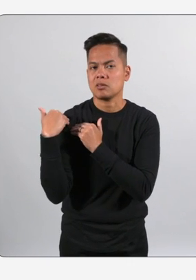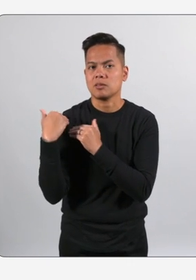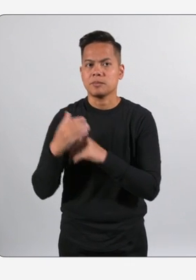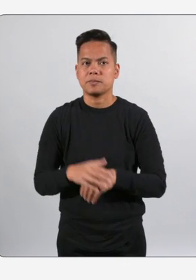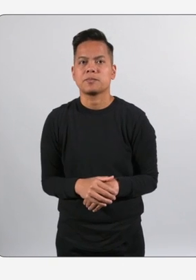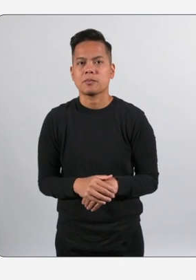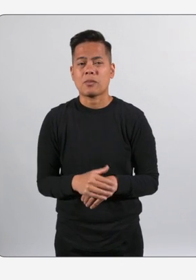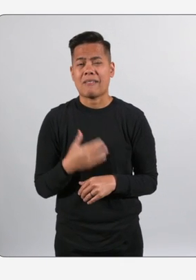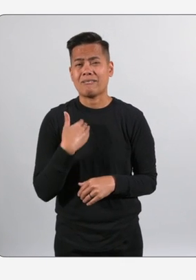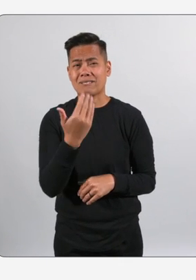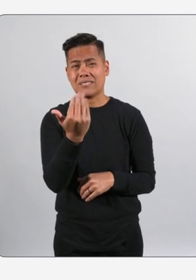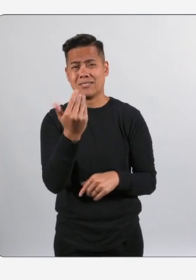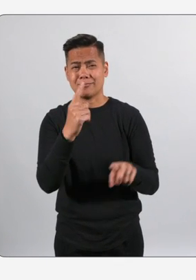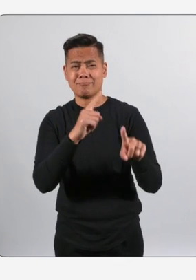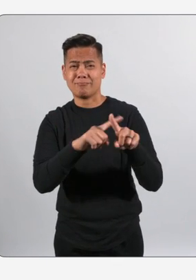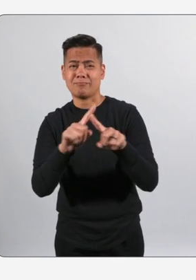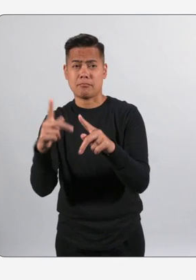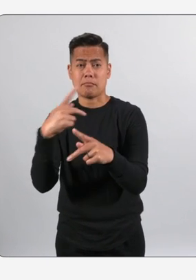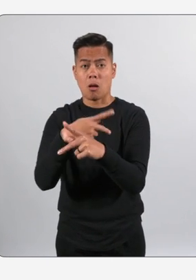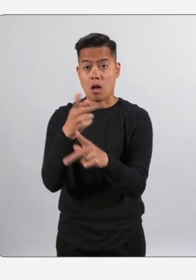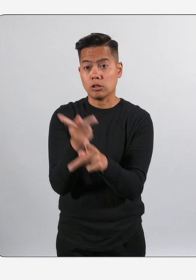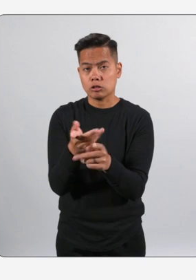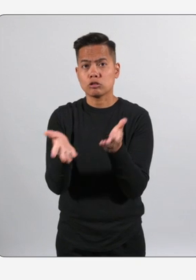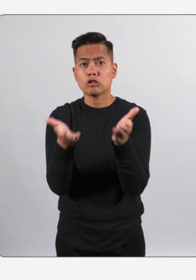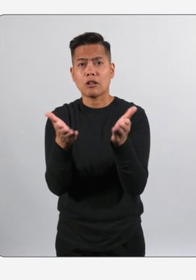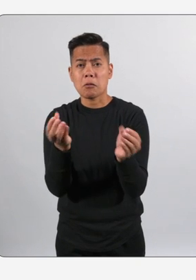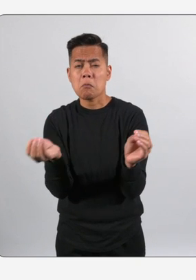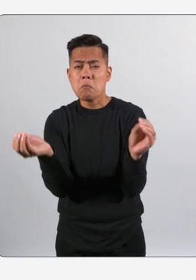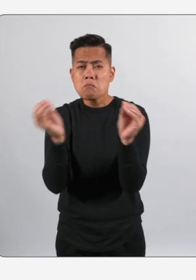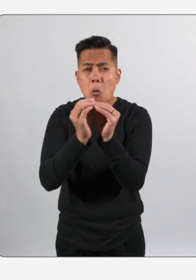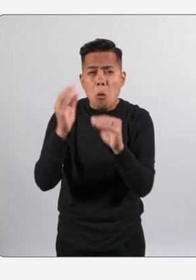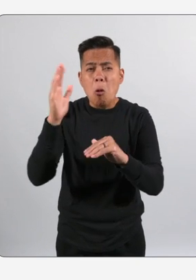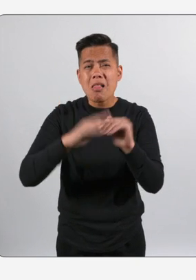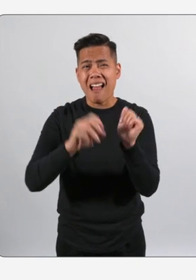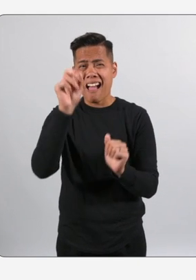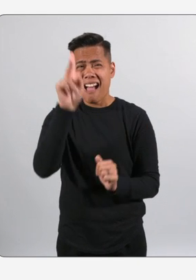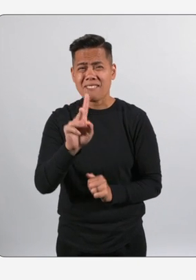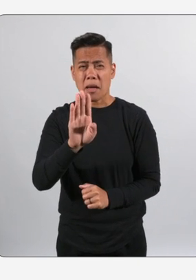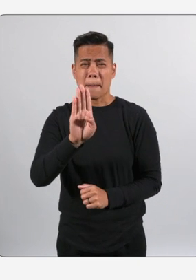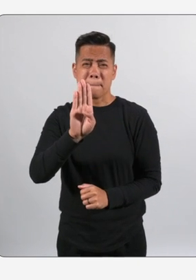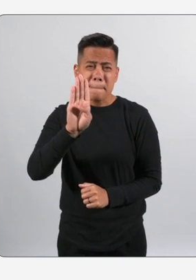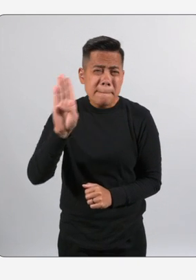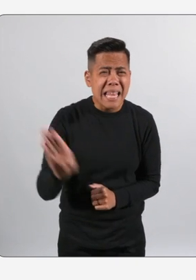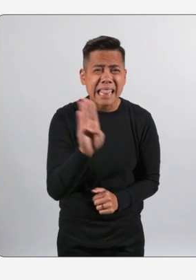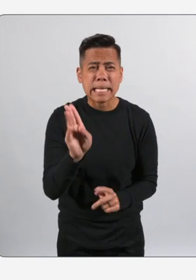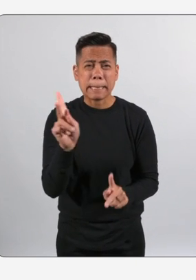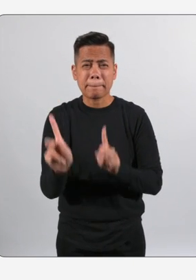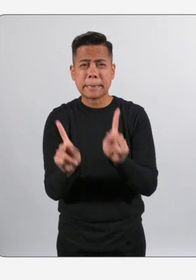We have 15 products 15 products that each serve more than half a billion people and businesses,